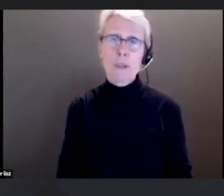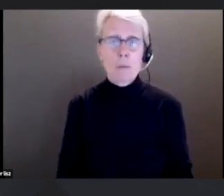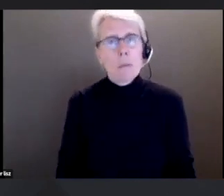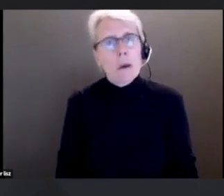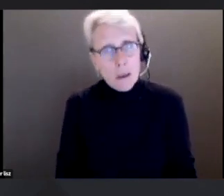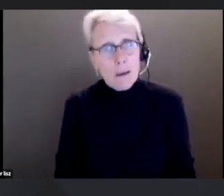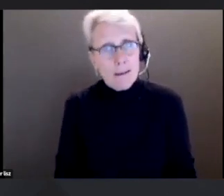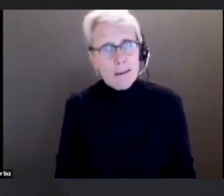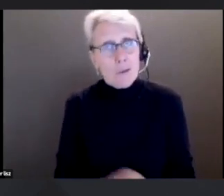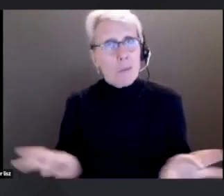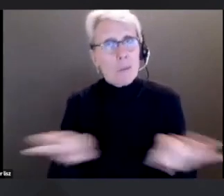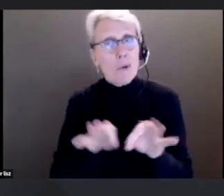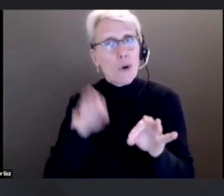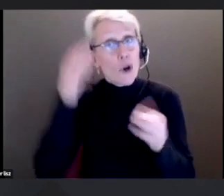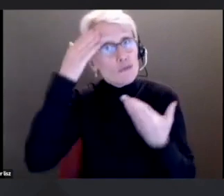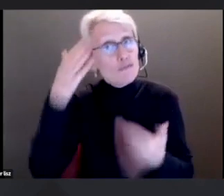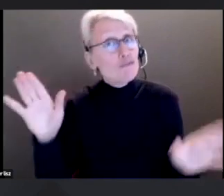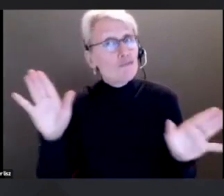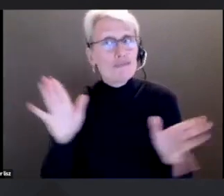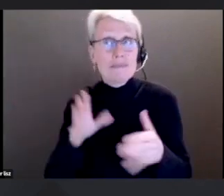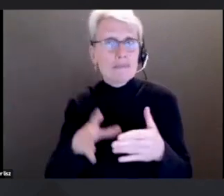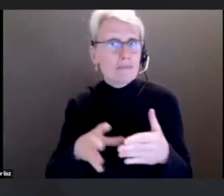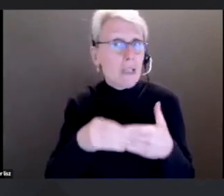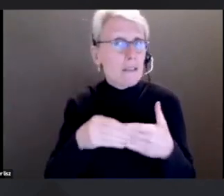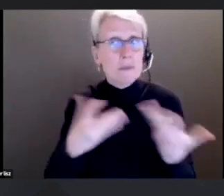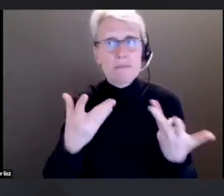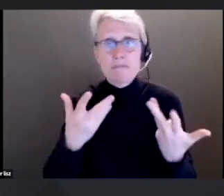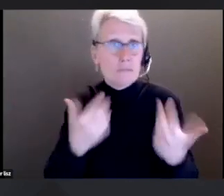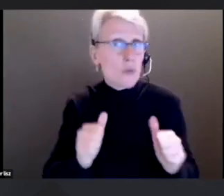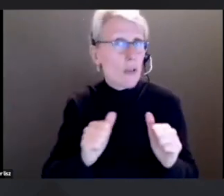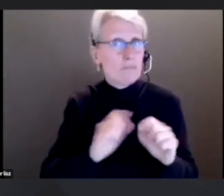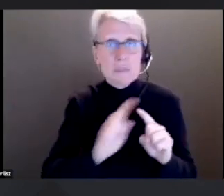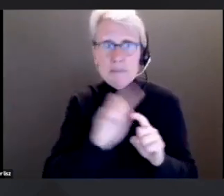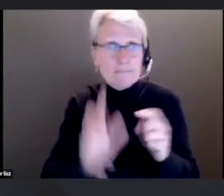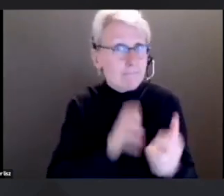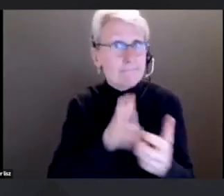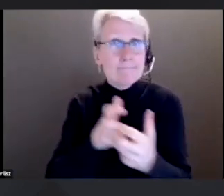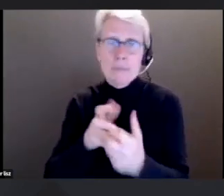lots of different positions and stuff and if you're willing to try and accommodate it's not usually that difficult.